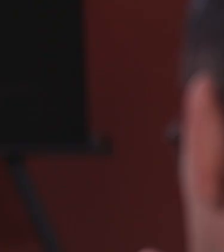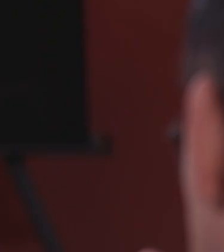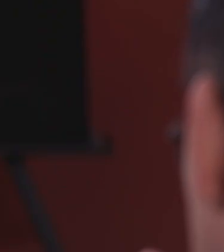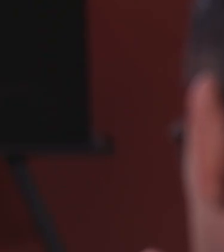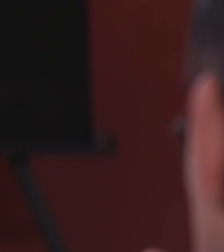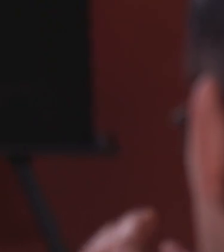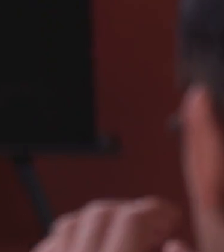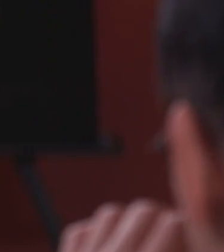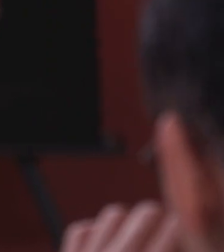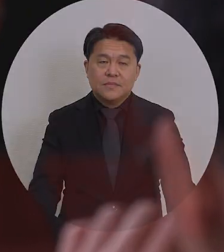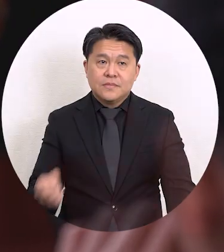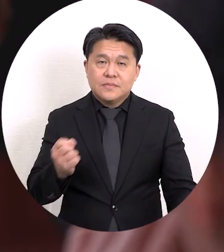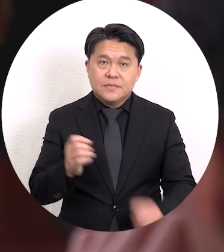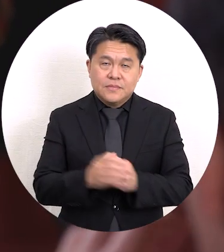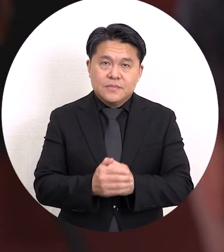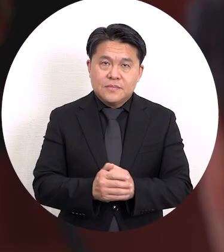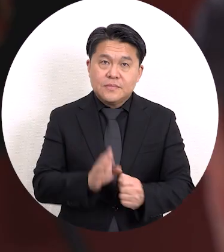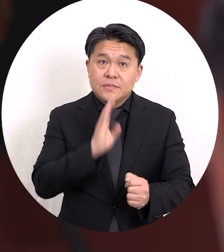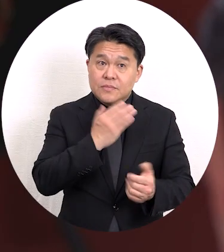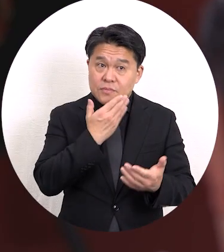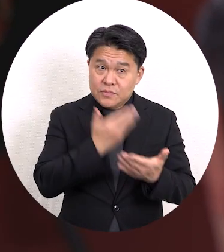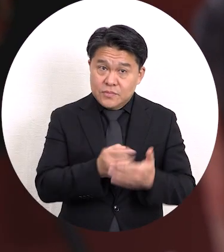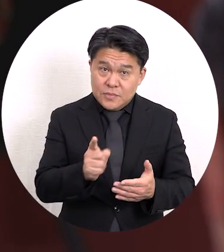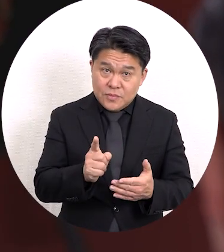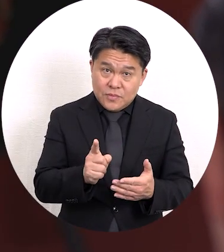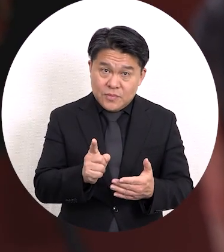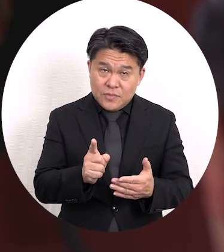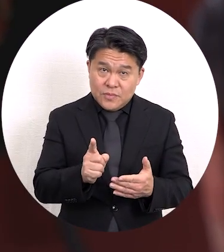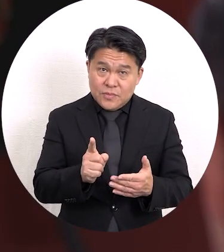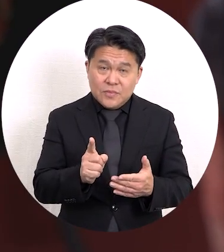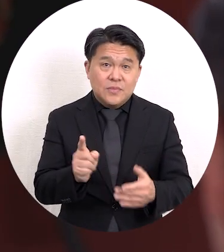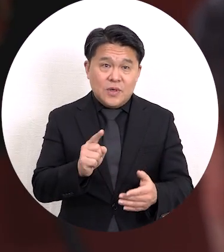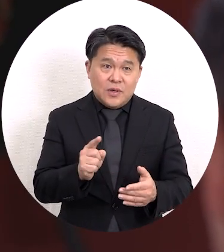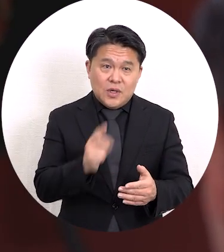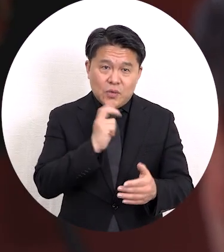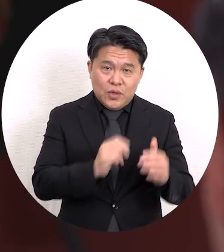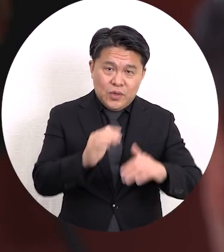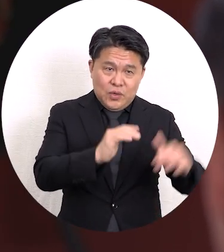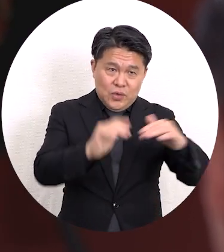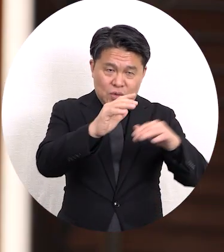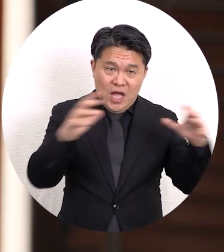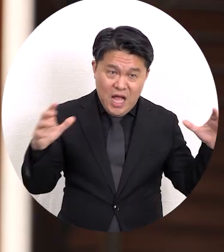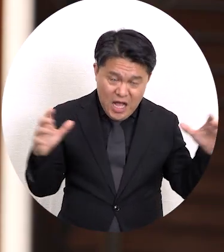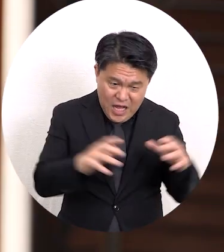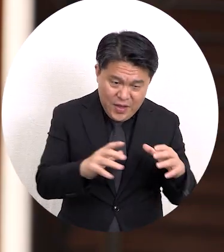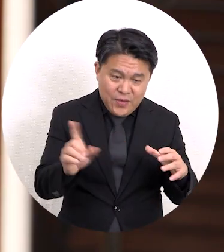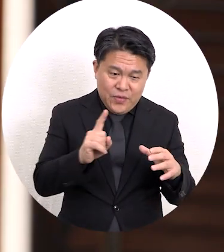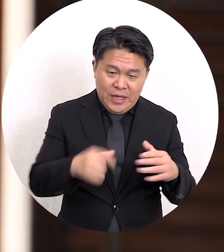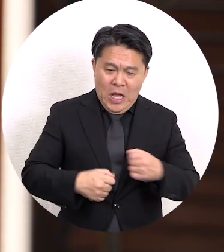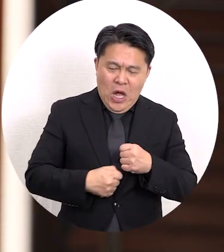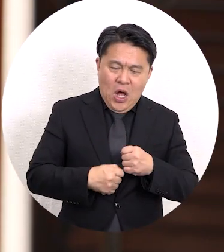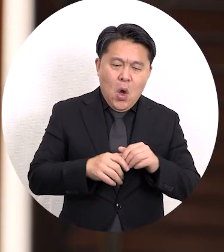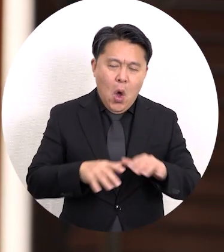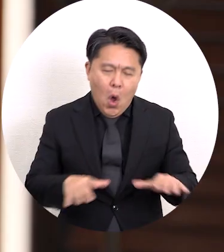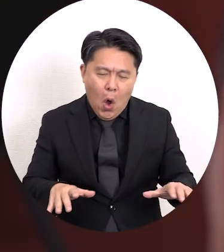Harmony in Western music plays a crucial role in creating tension and release, In contrast to Western instruments,